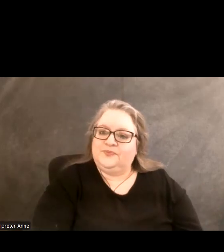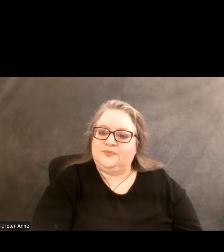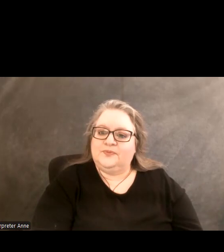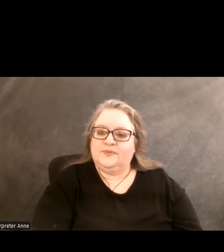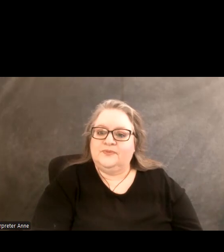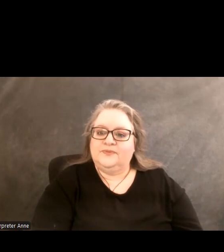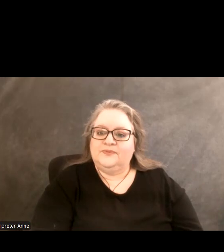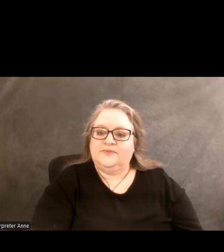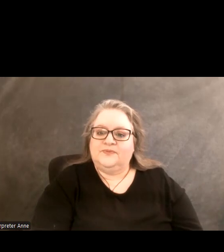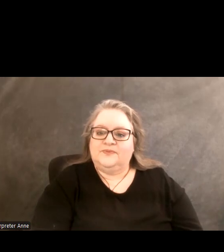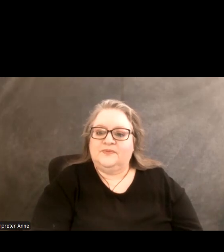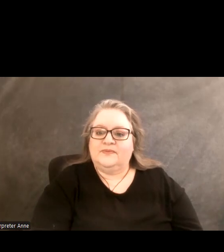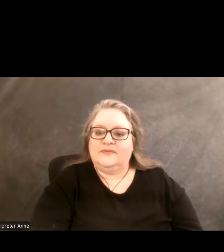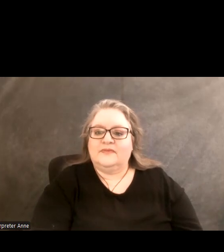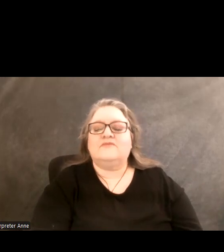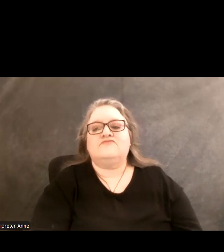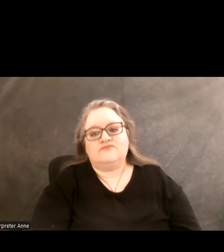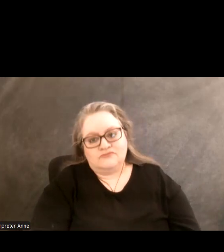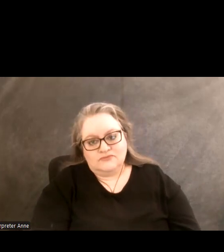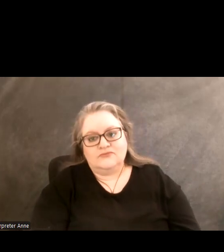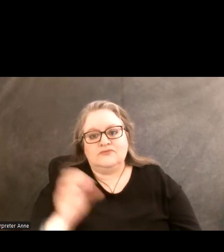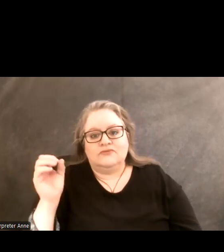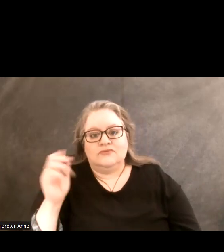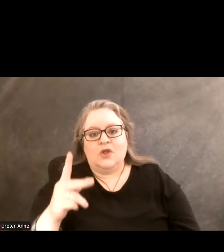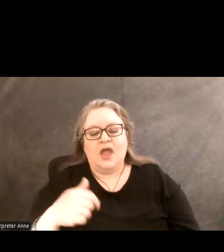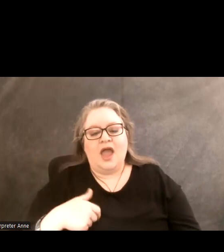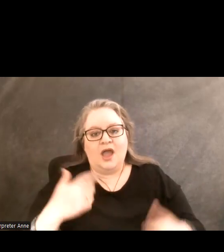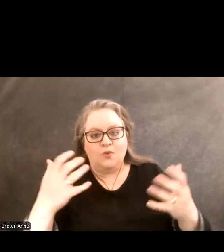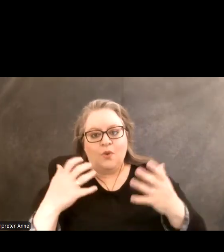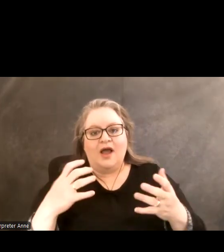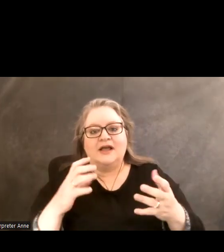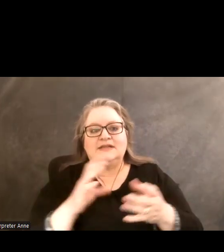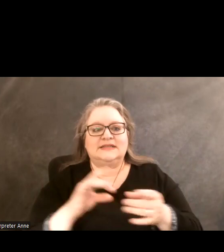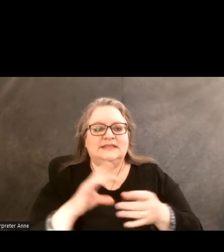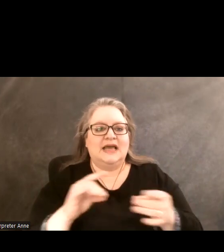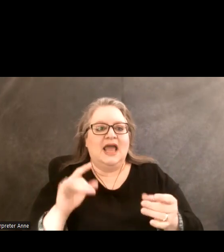Okay. I want to say that the whole